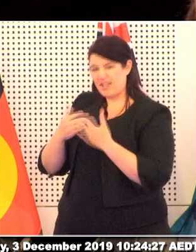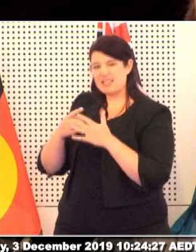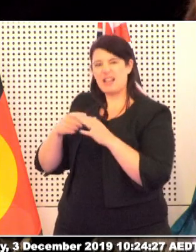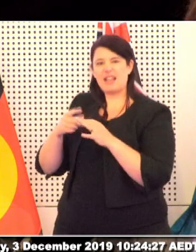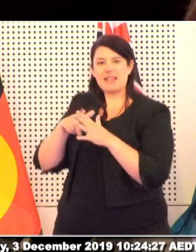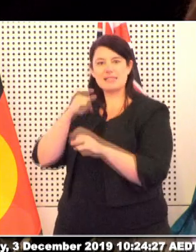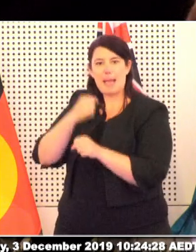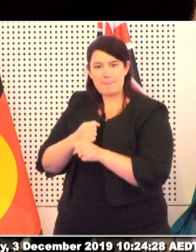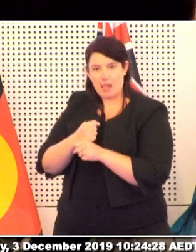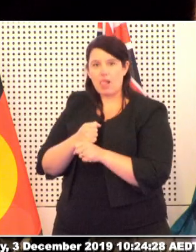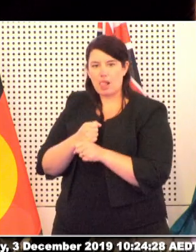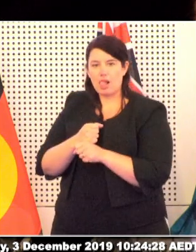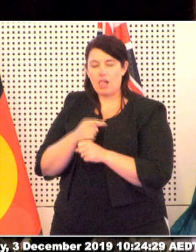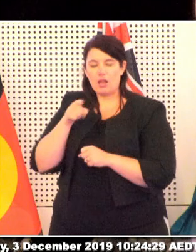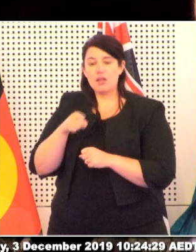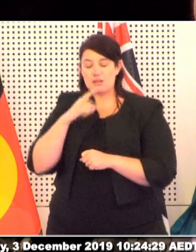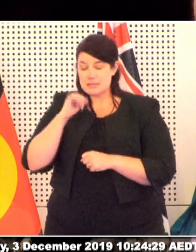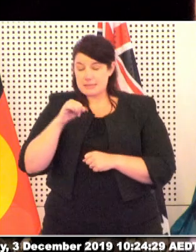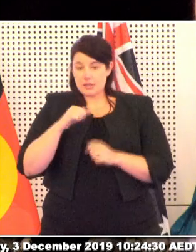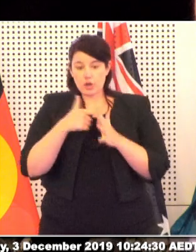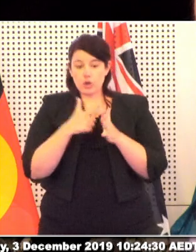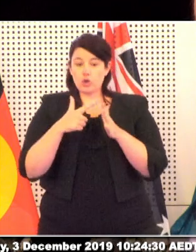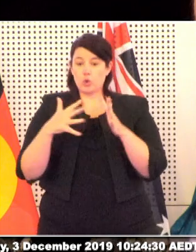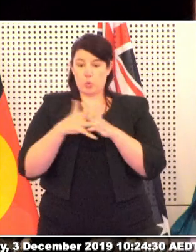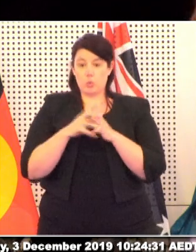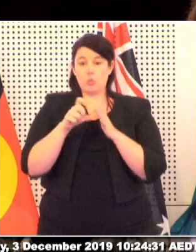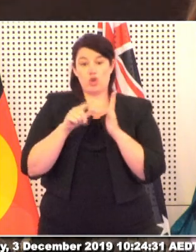So Kew Cottages was the largest institution in Victoria.